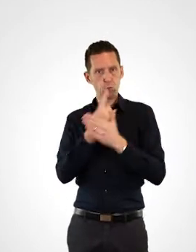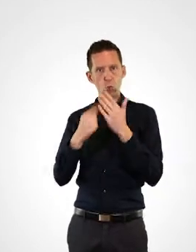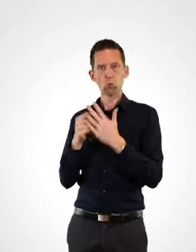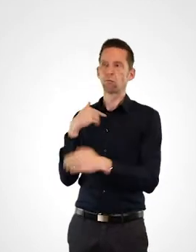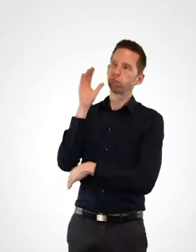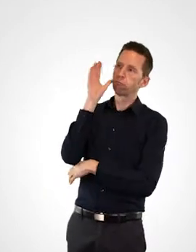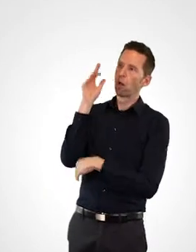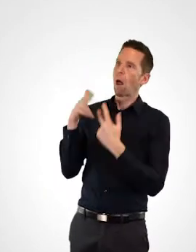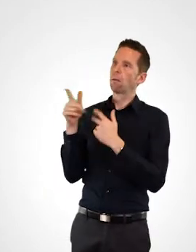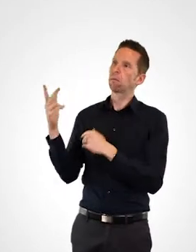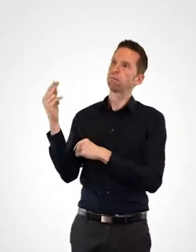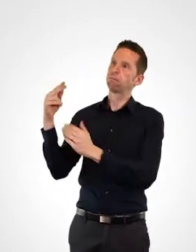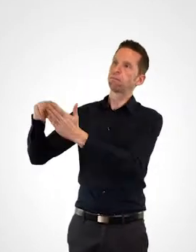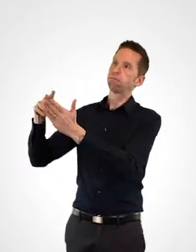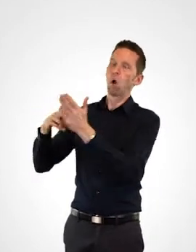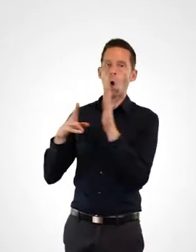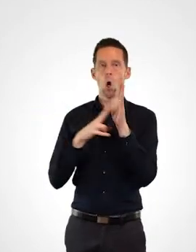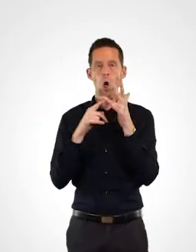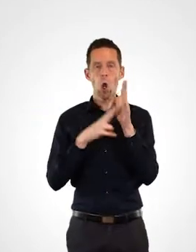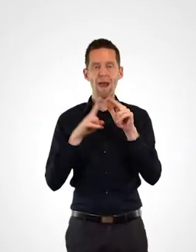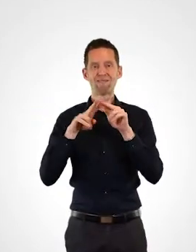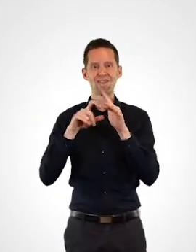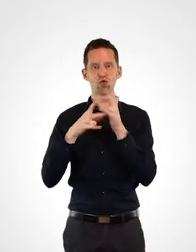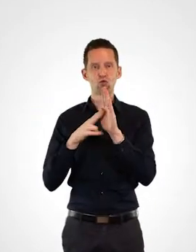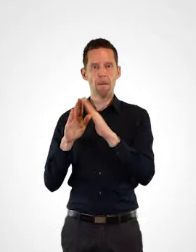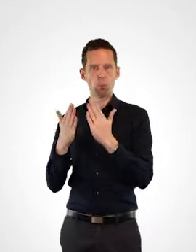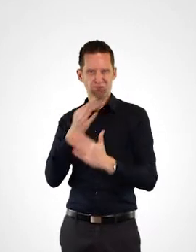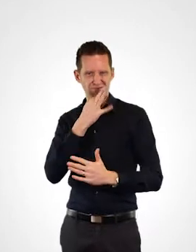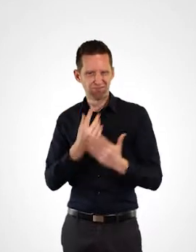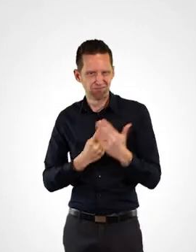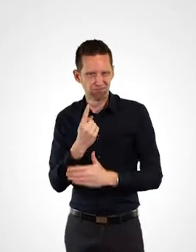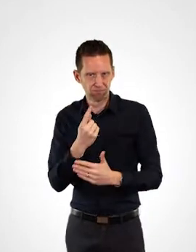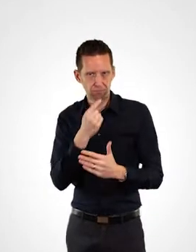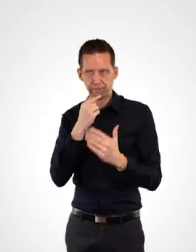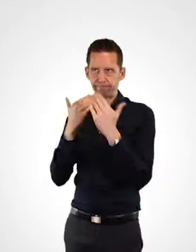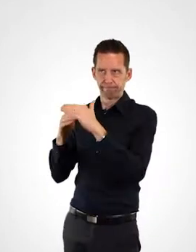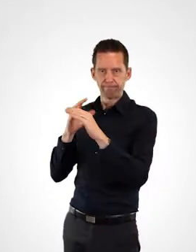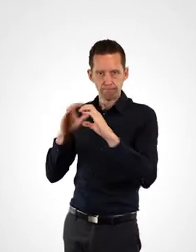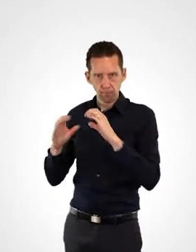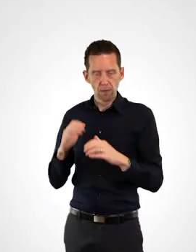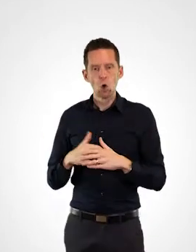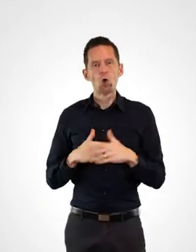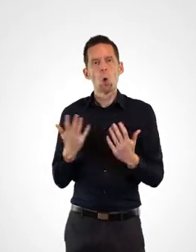to listen to others reading them non-fiction books.